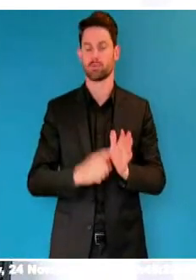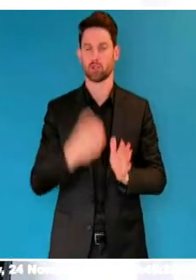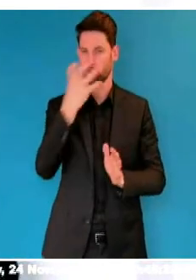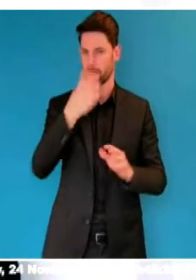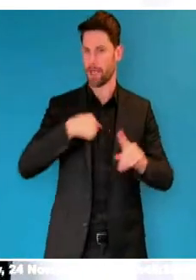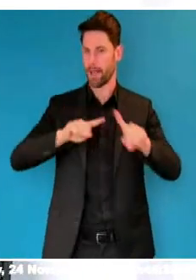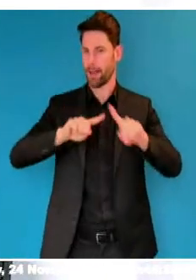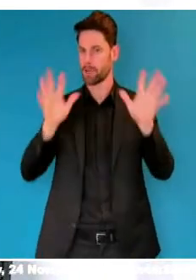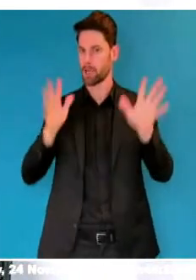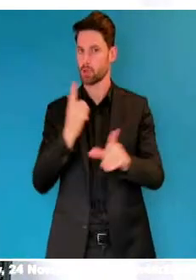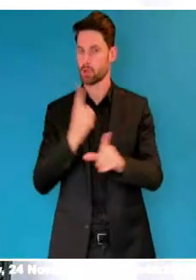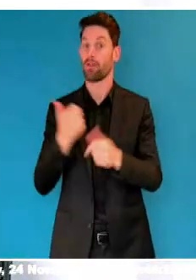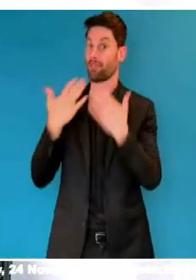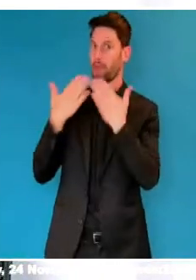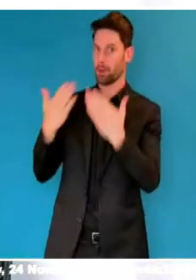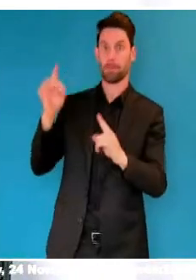Thank you --- no, it's important to be clear.